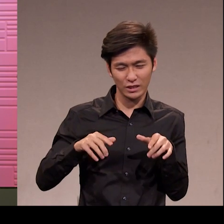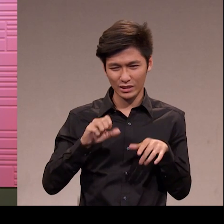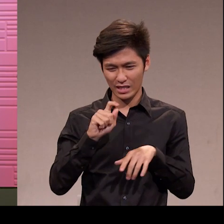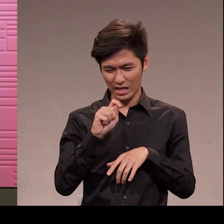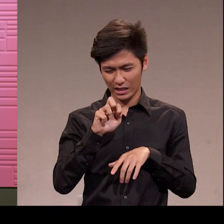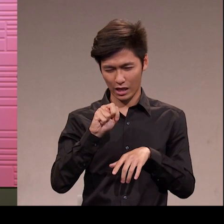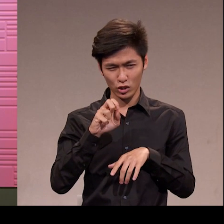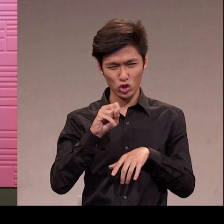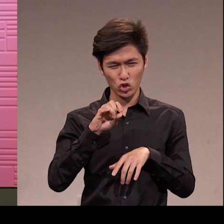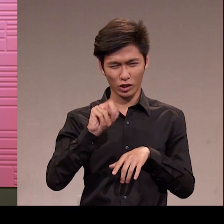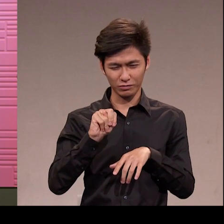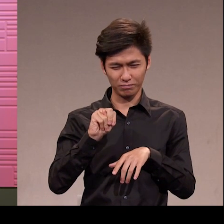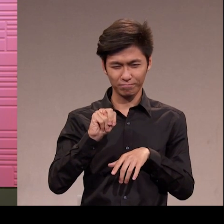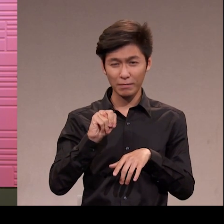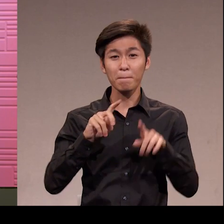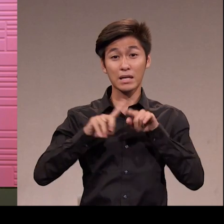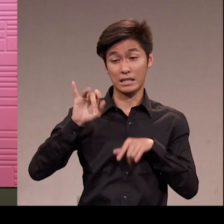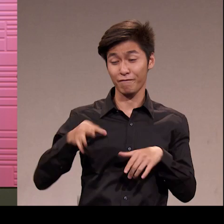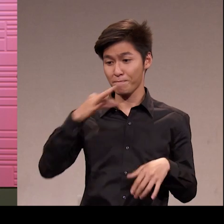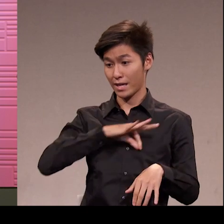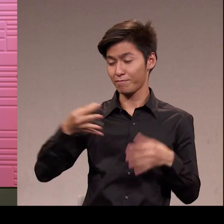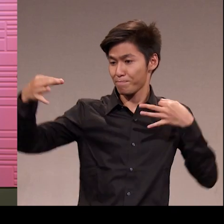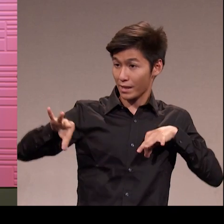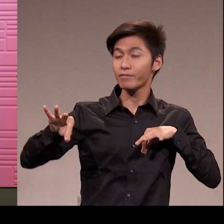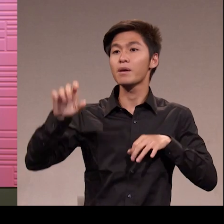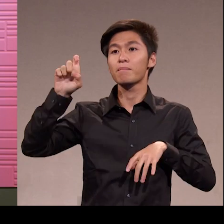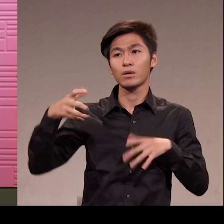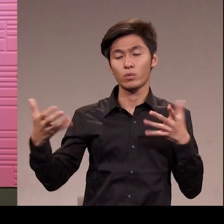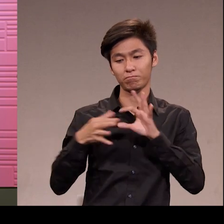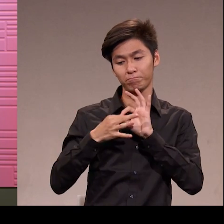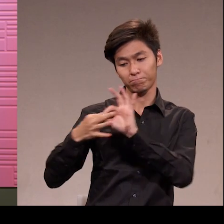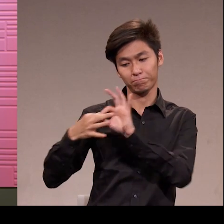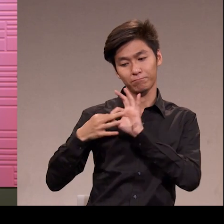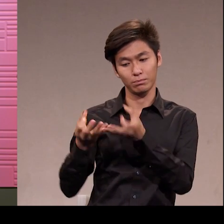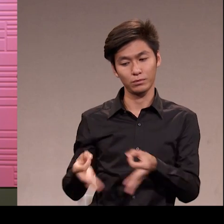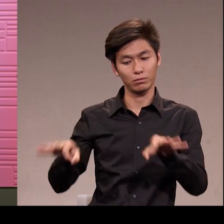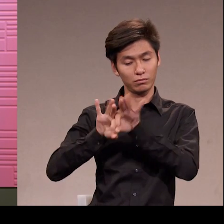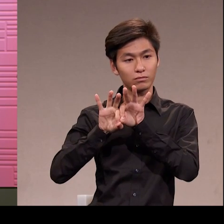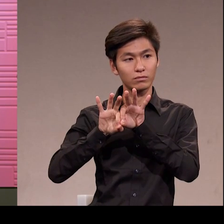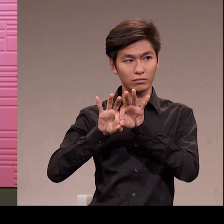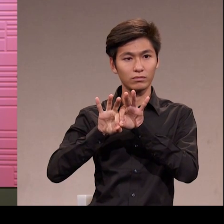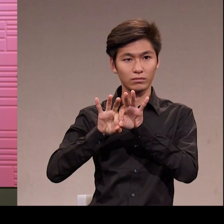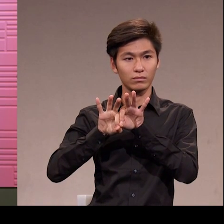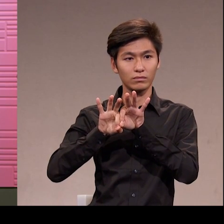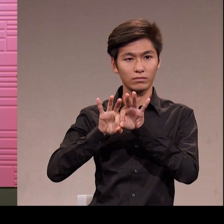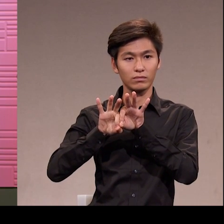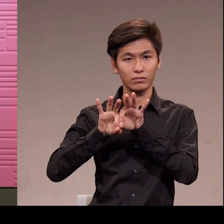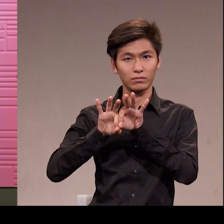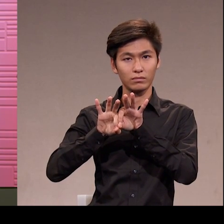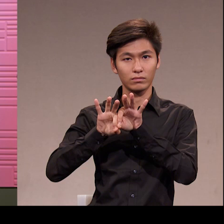and maintain a mutually beneficial relationship, we must manage our relationship very carefully.